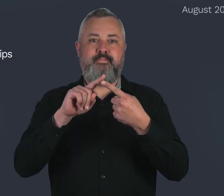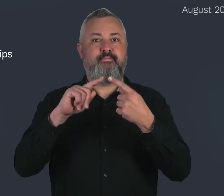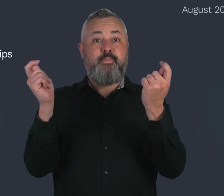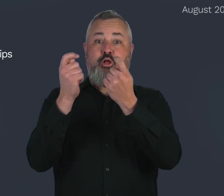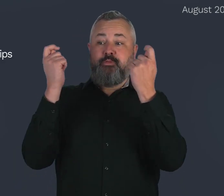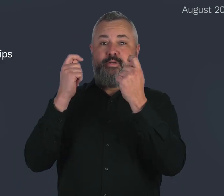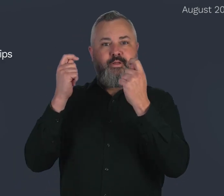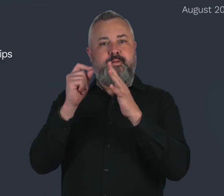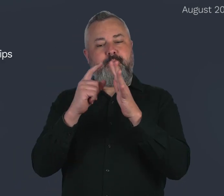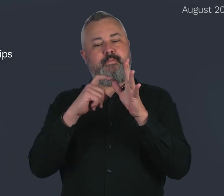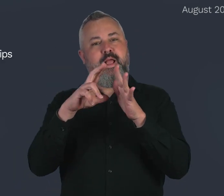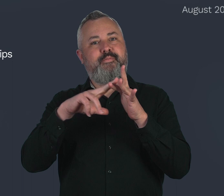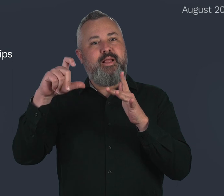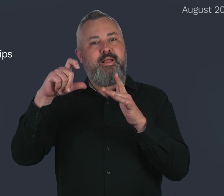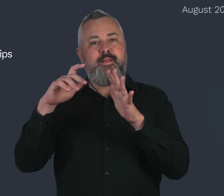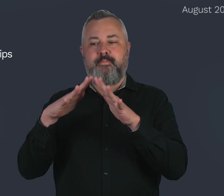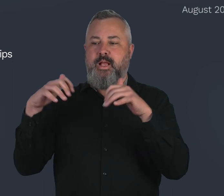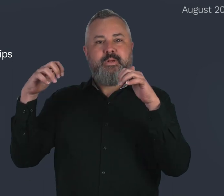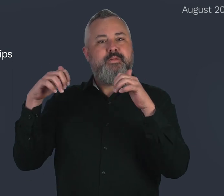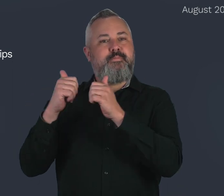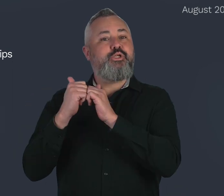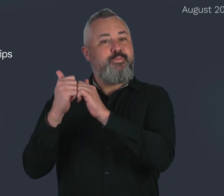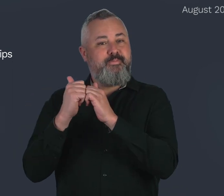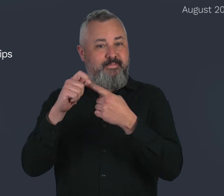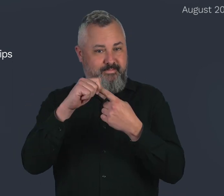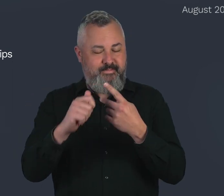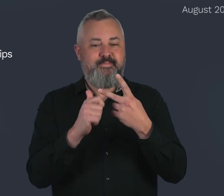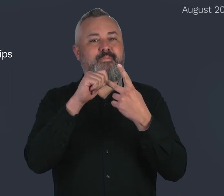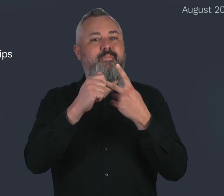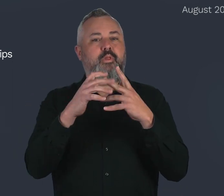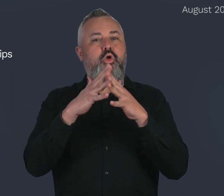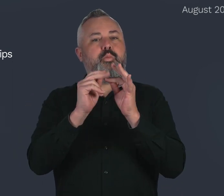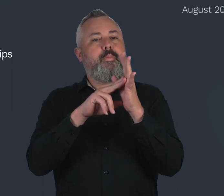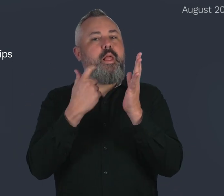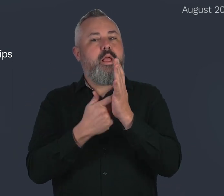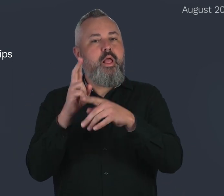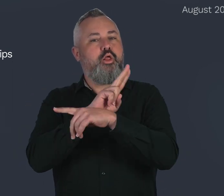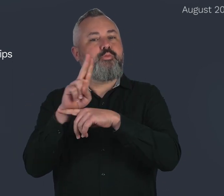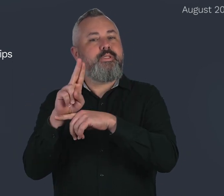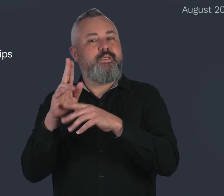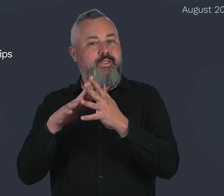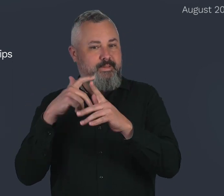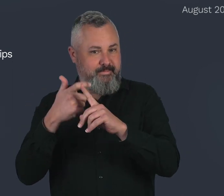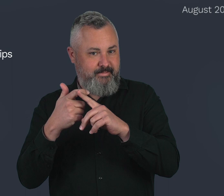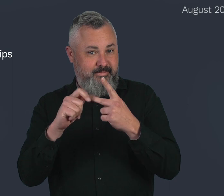Pacific parliamentary partnerships celebrated NAIDOC Week webinar